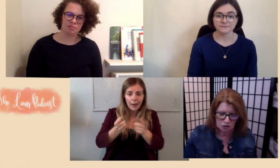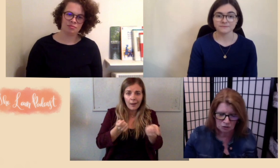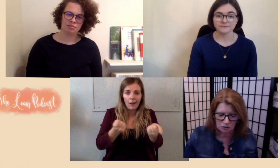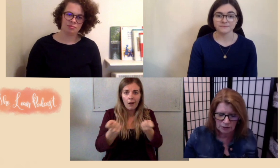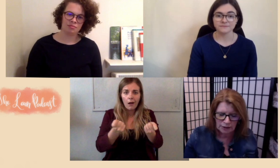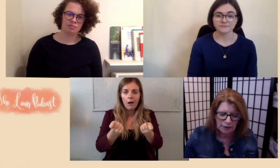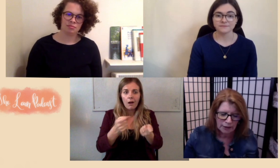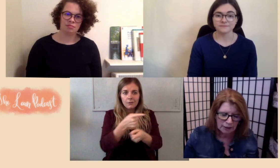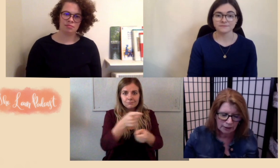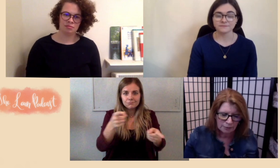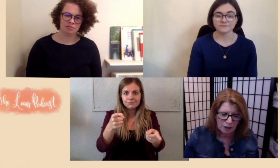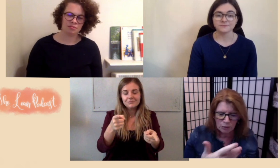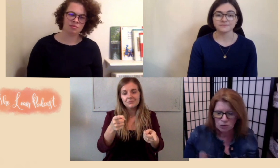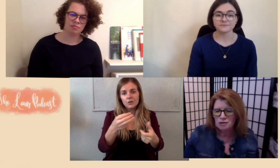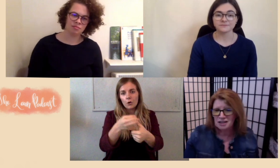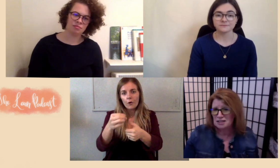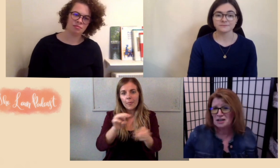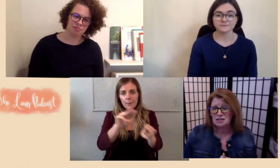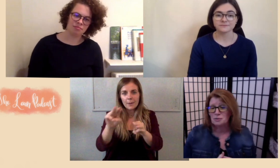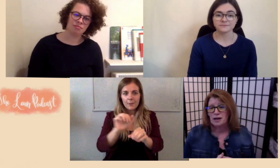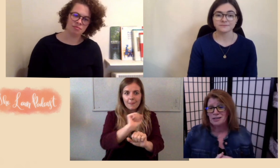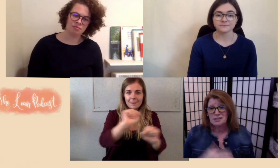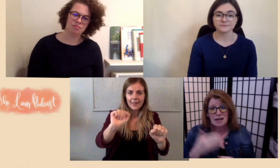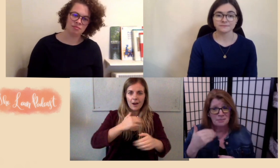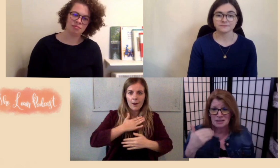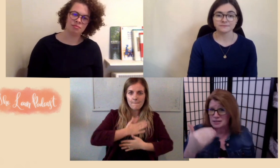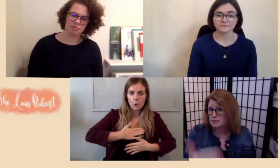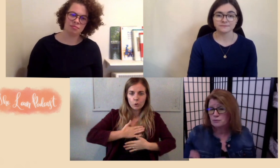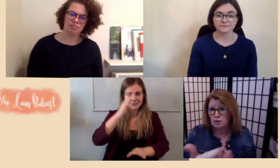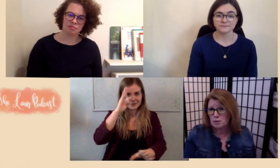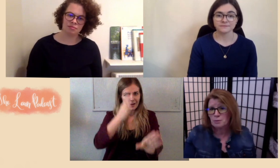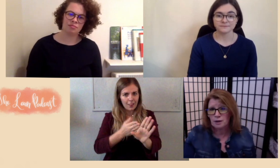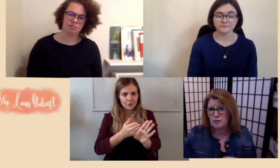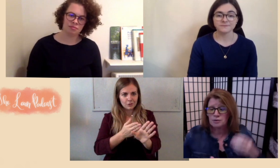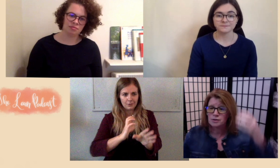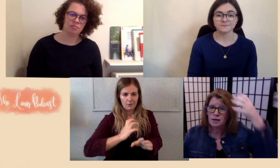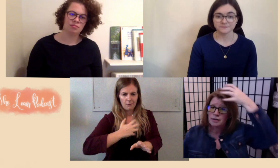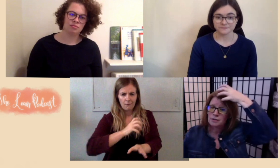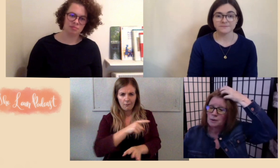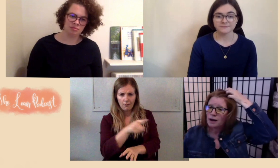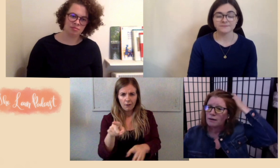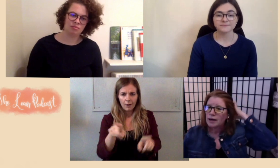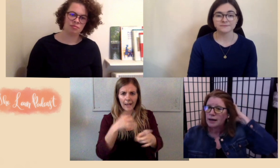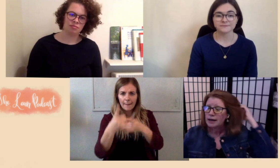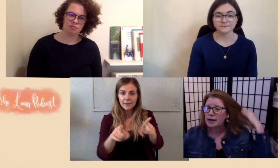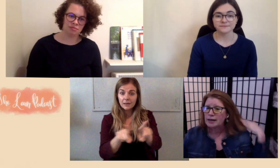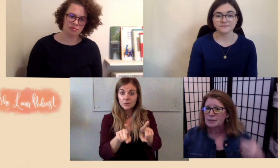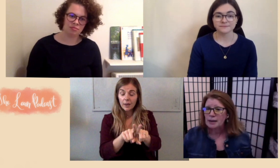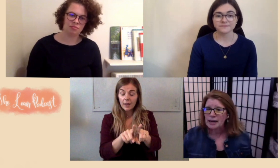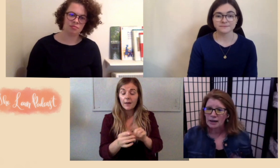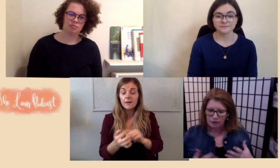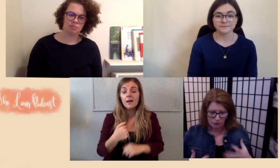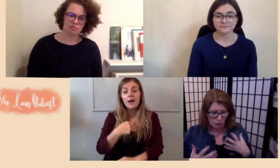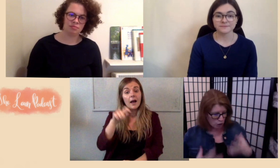for the people on the other side as well. And I think that when your so frustrated, tired, angry,